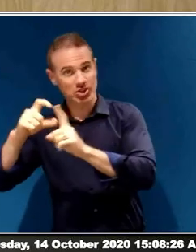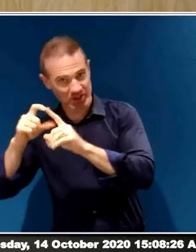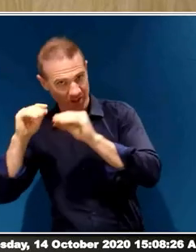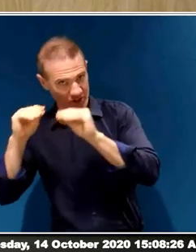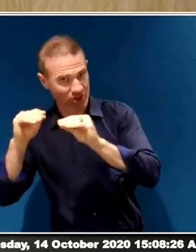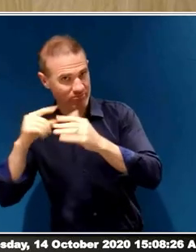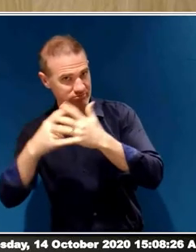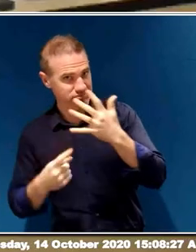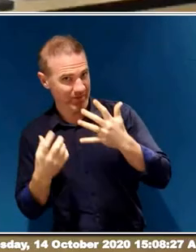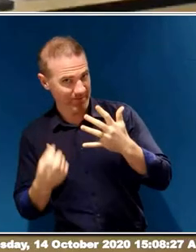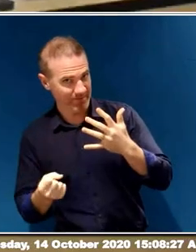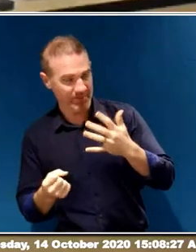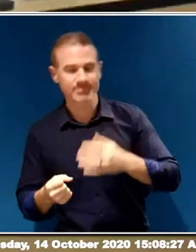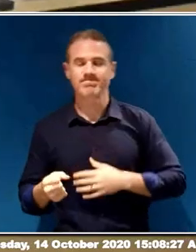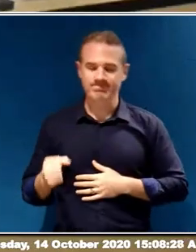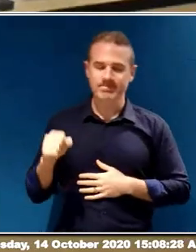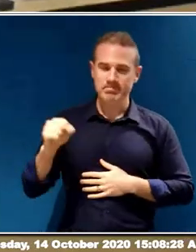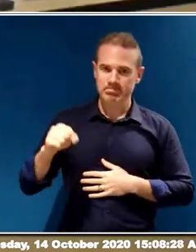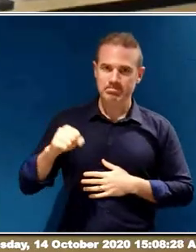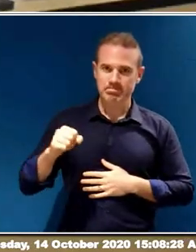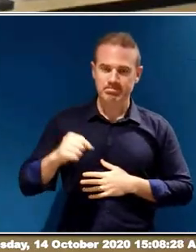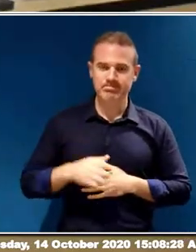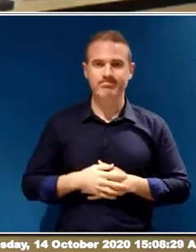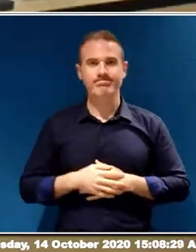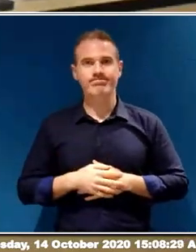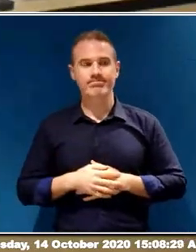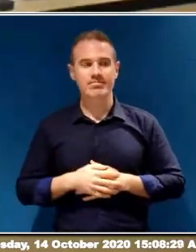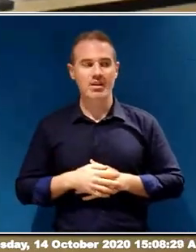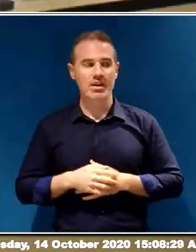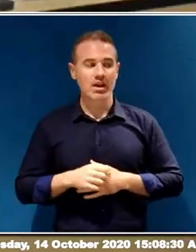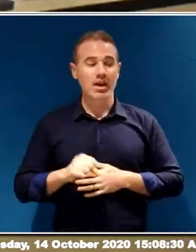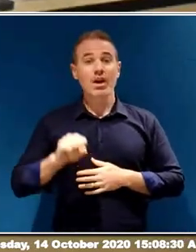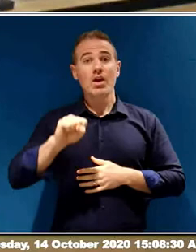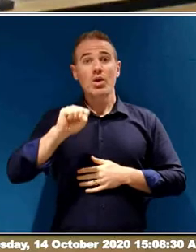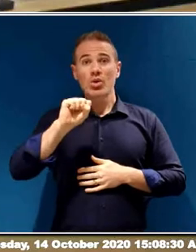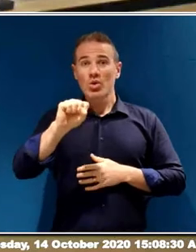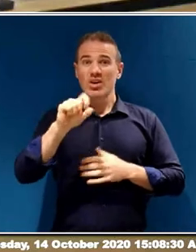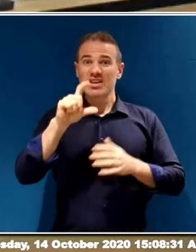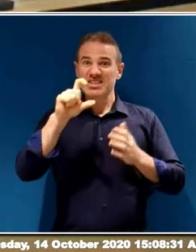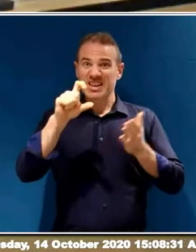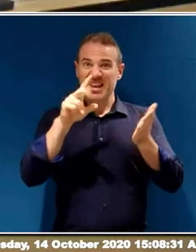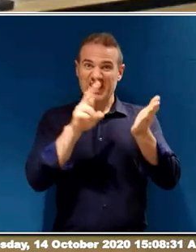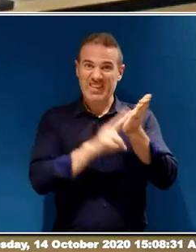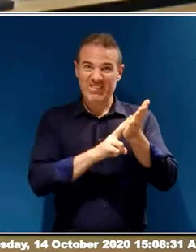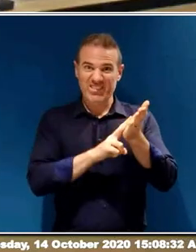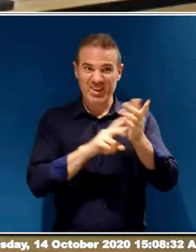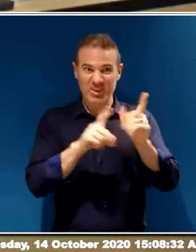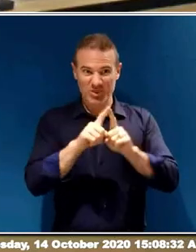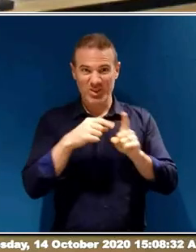And we of course have your CV with your more complete experience. What was the topic of your PhD?